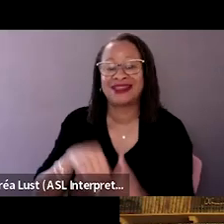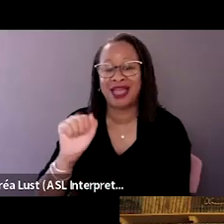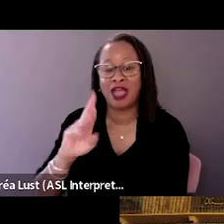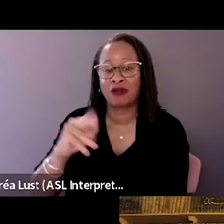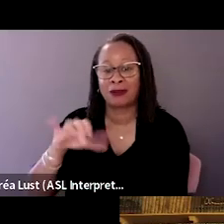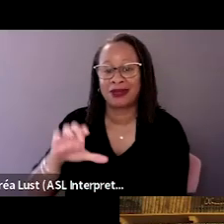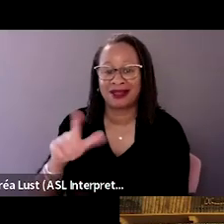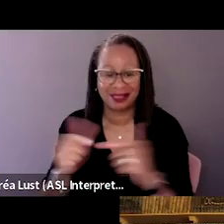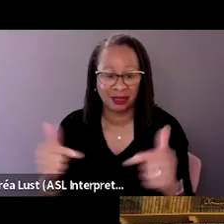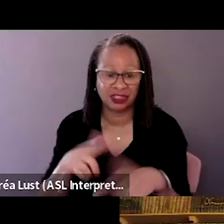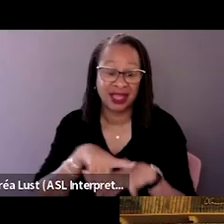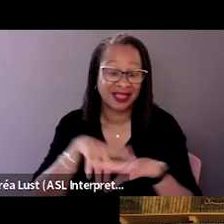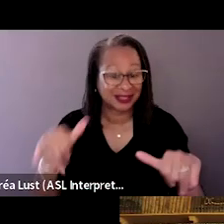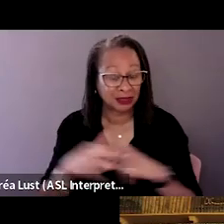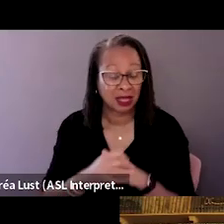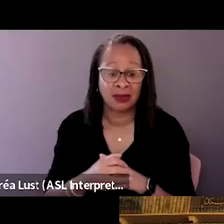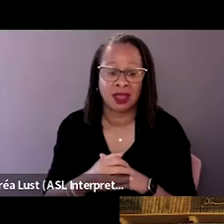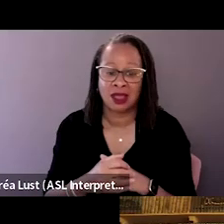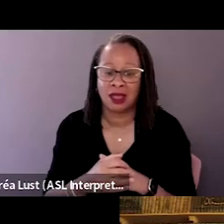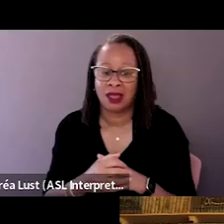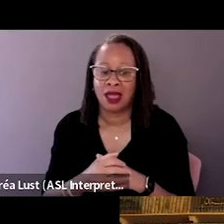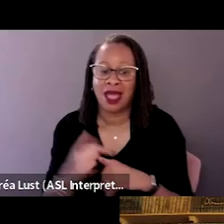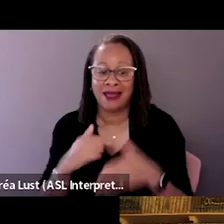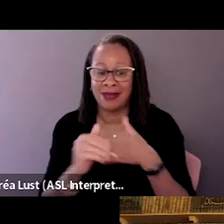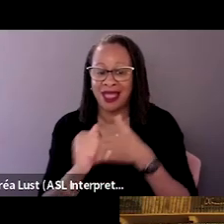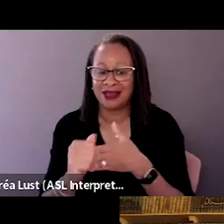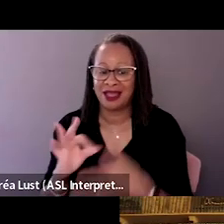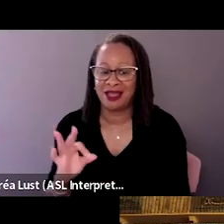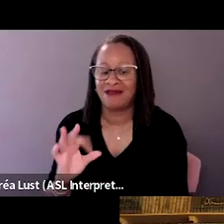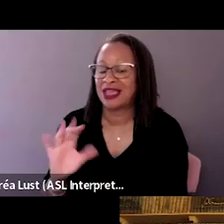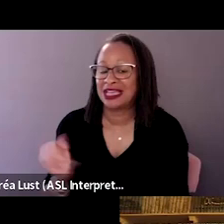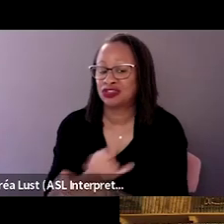I am head of industry days as a pitching forum.